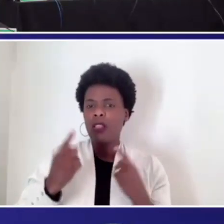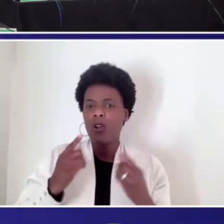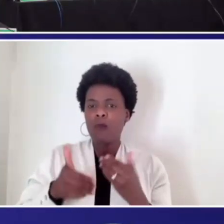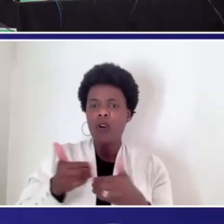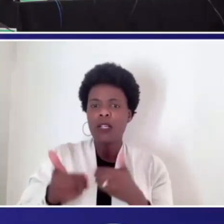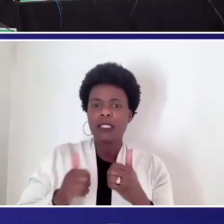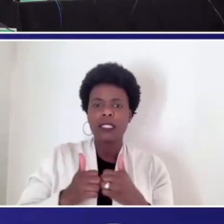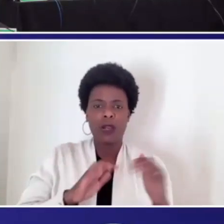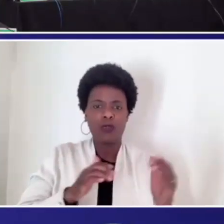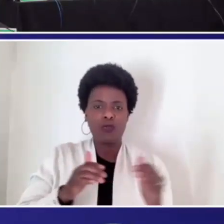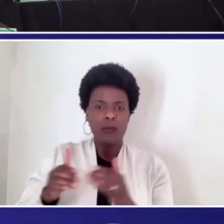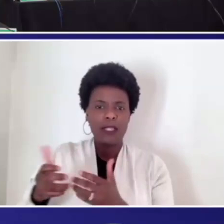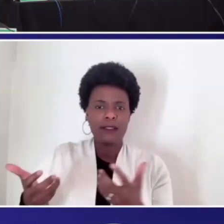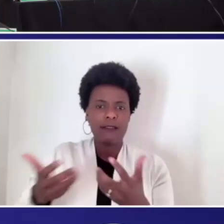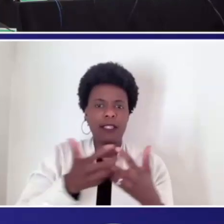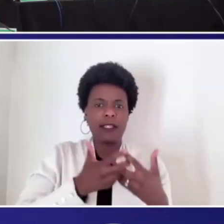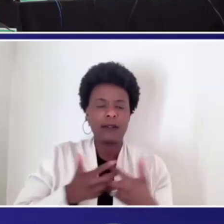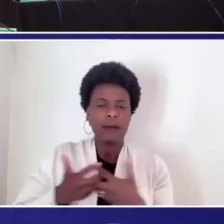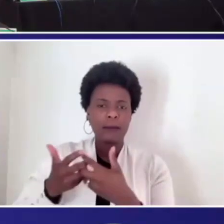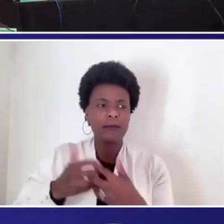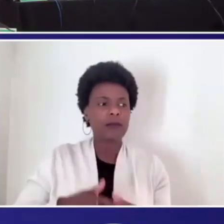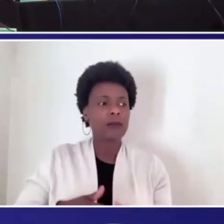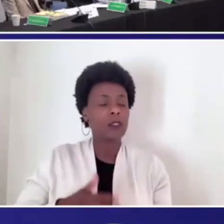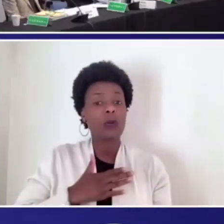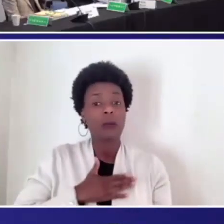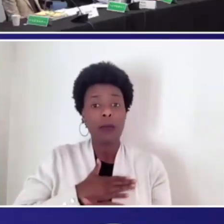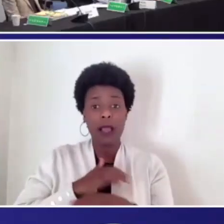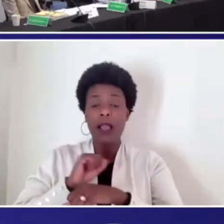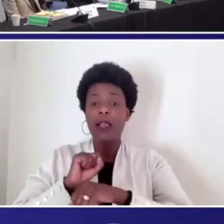Yes. Okay. So, so my, so my working -- my, my --